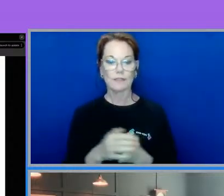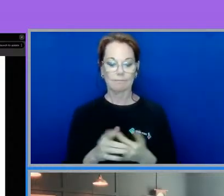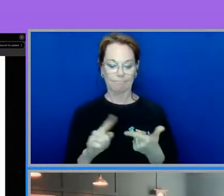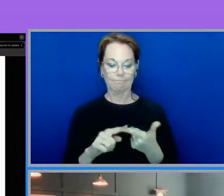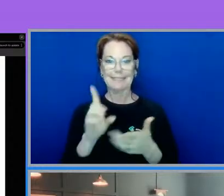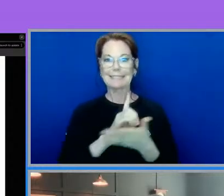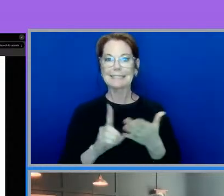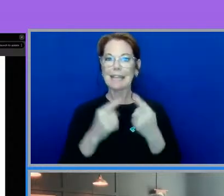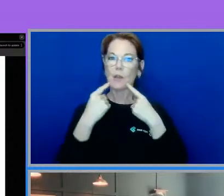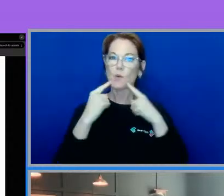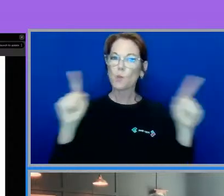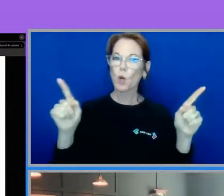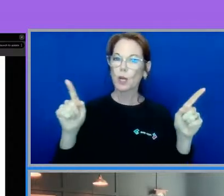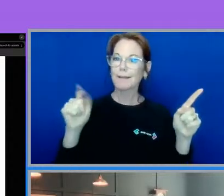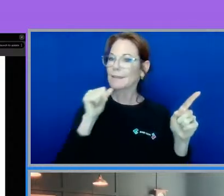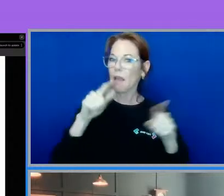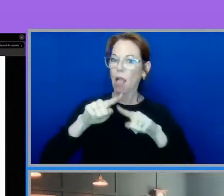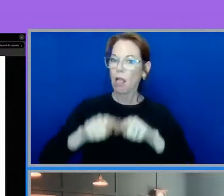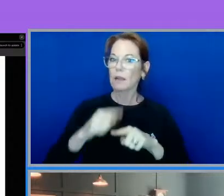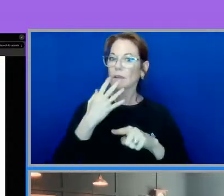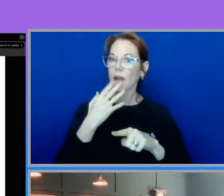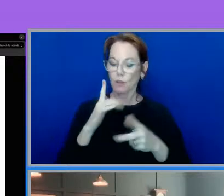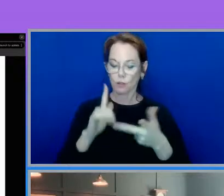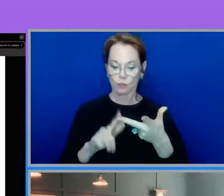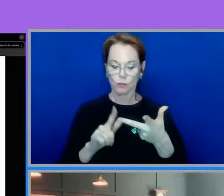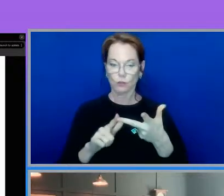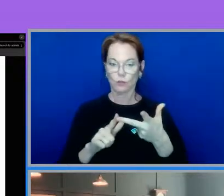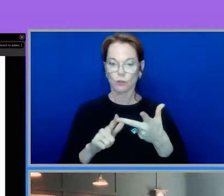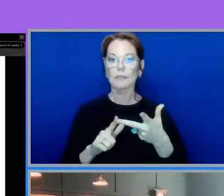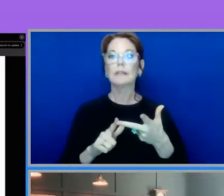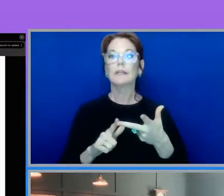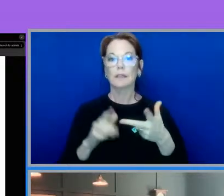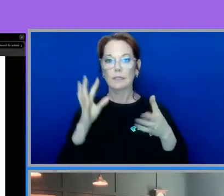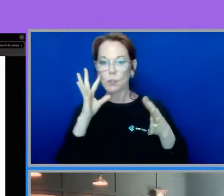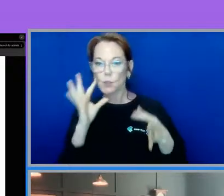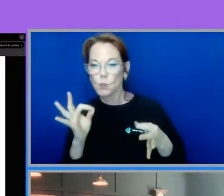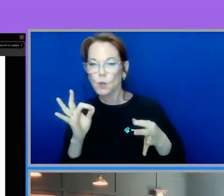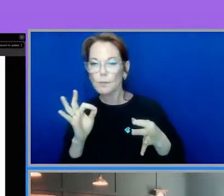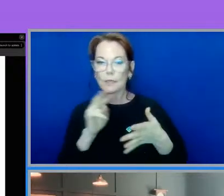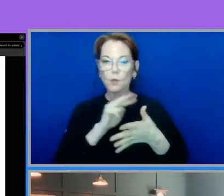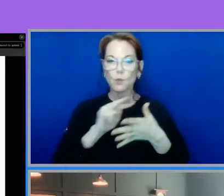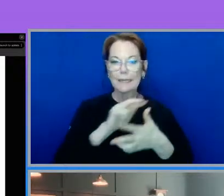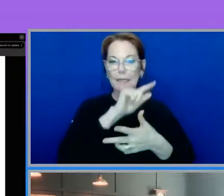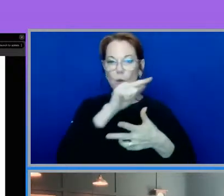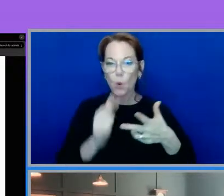how to make designs work without depending on colors, and we learned how to determine and document the reading order. We